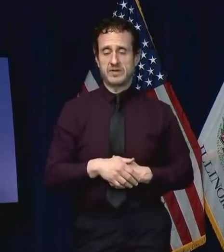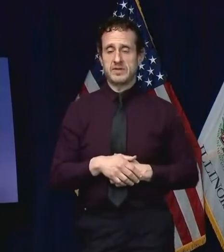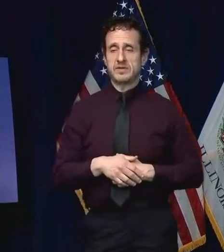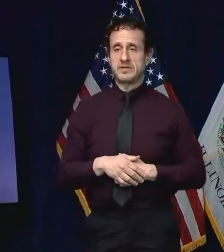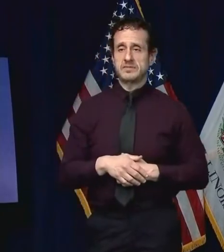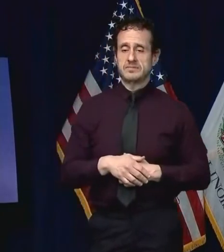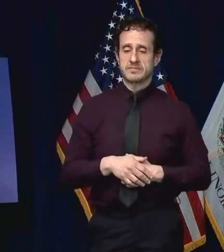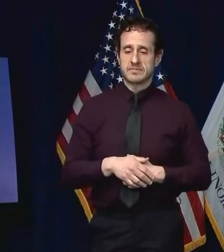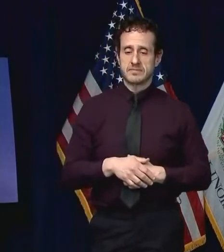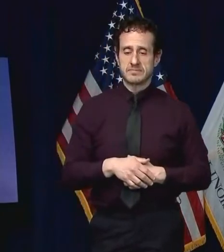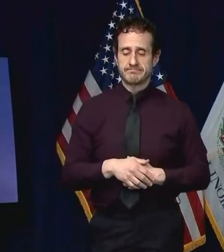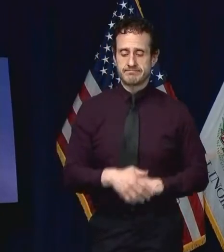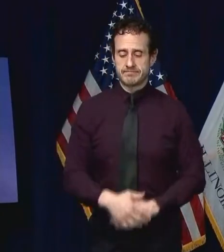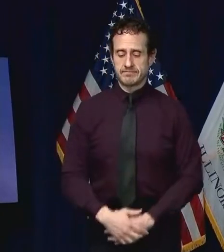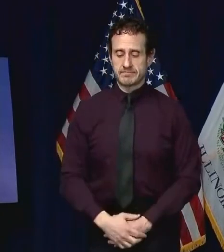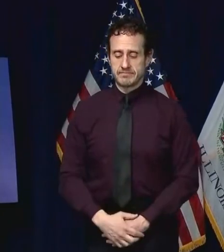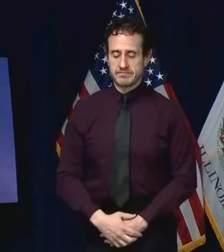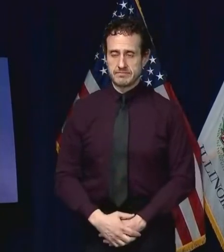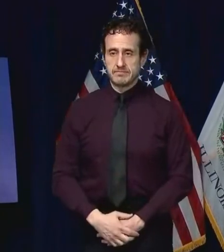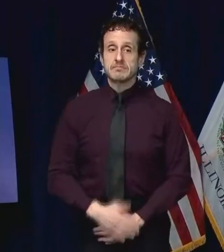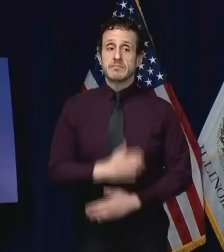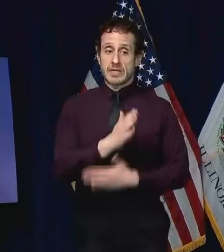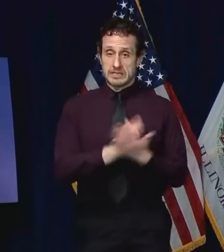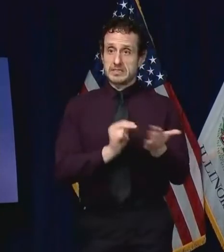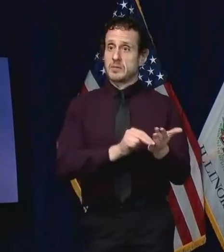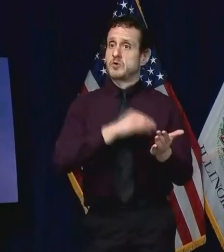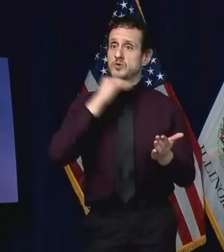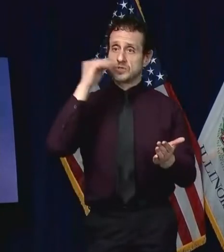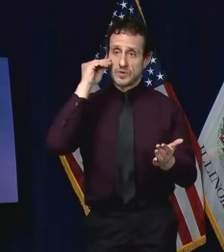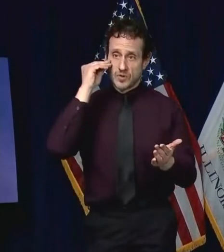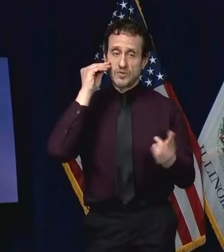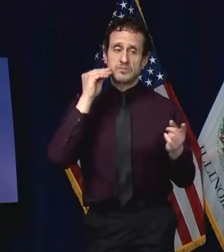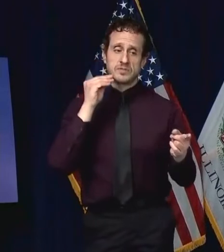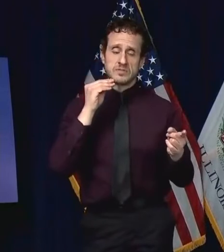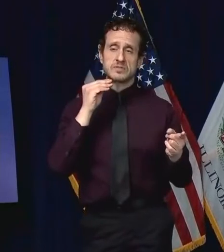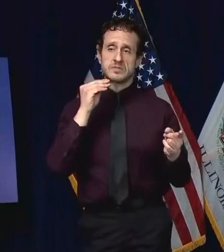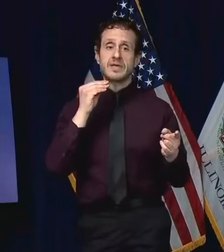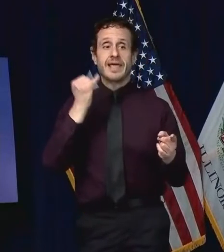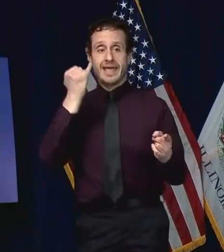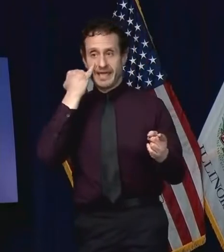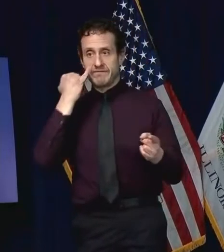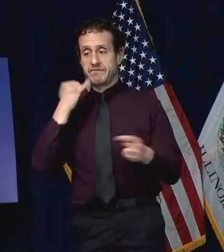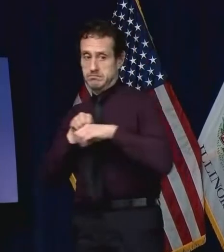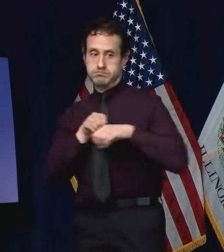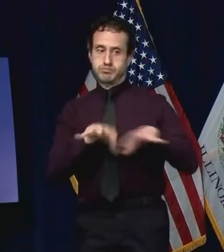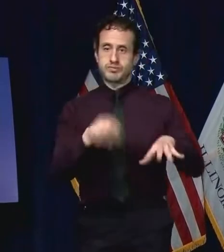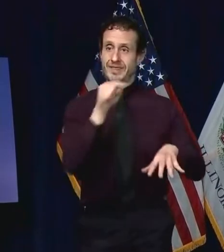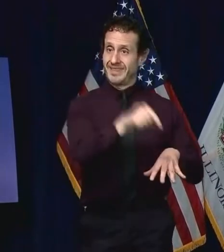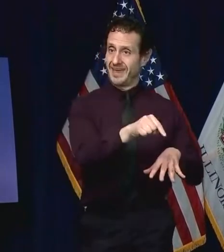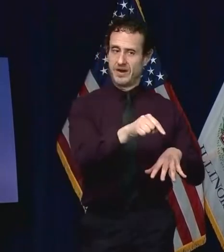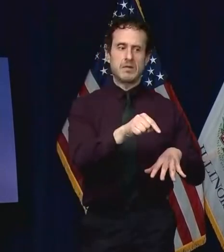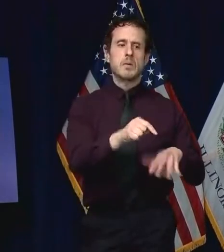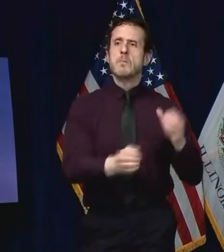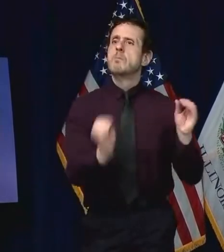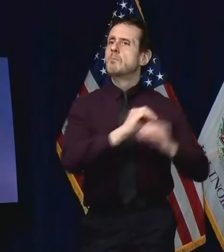facilities long-term current that are home to our populations. Covid infection is more likely to lead covid Covid to higher